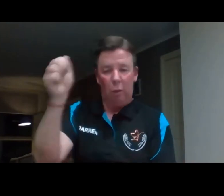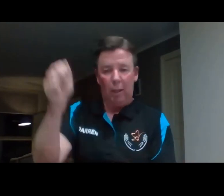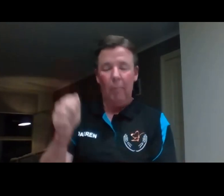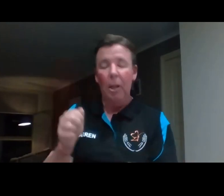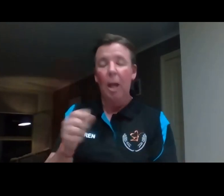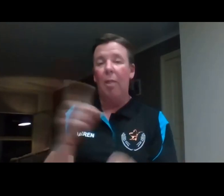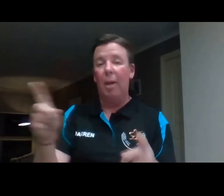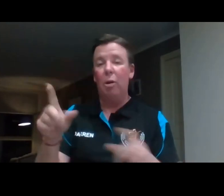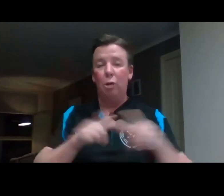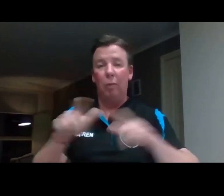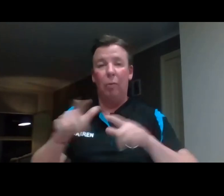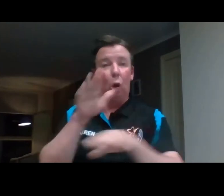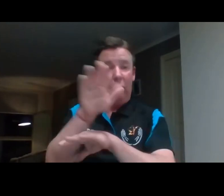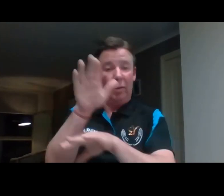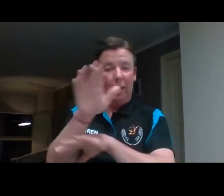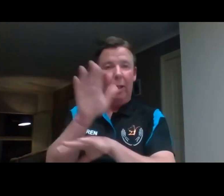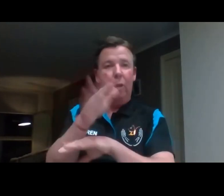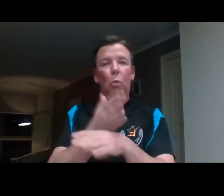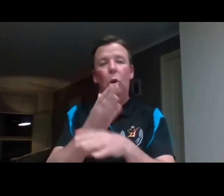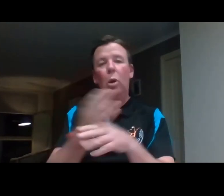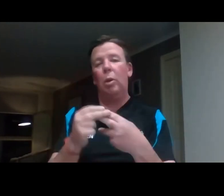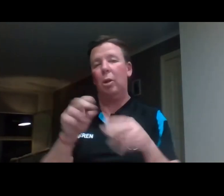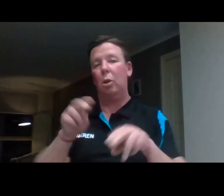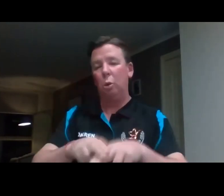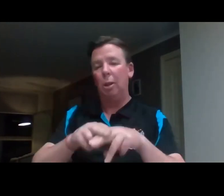The I travelled overseas to work with horses.